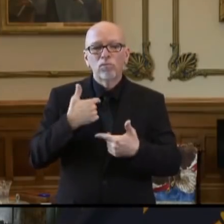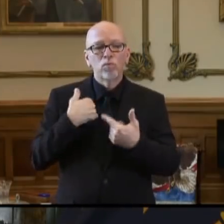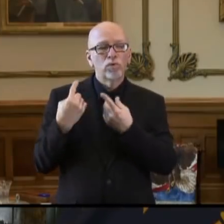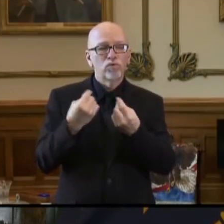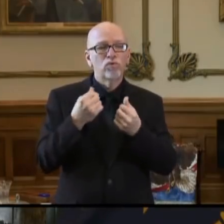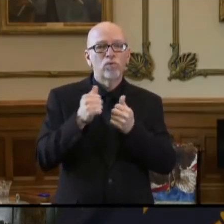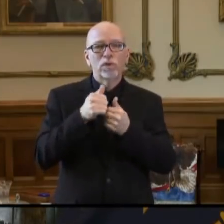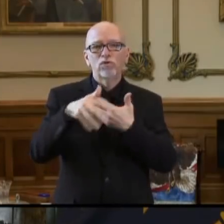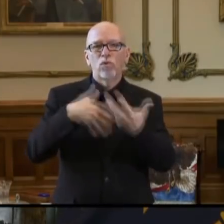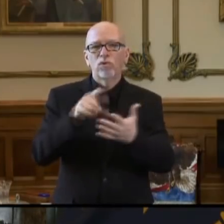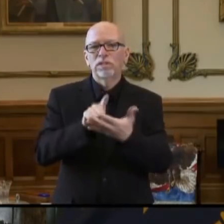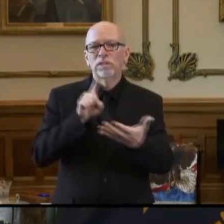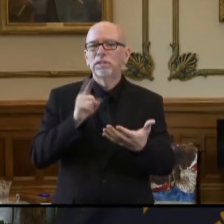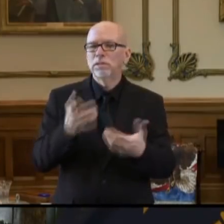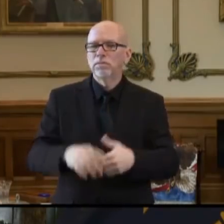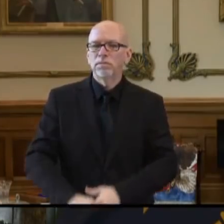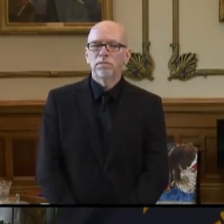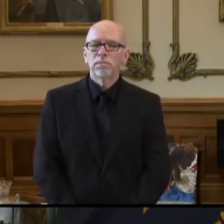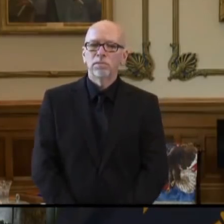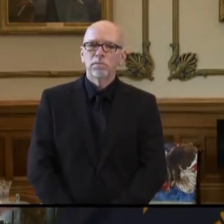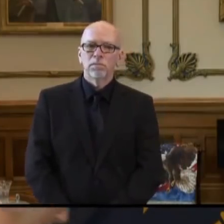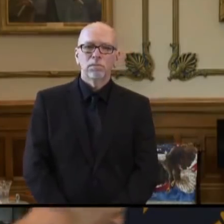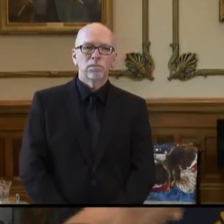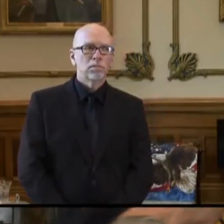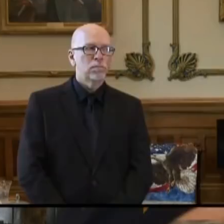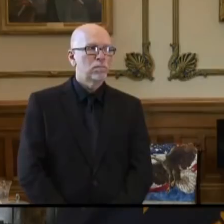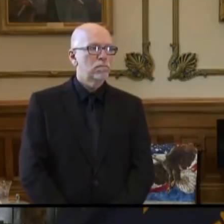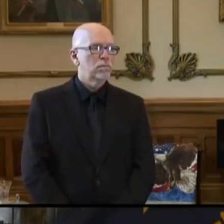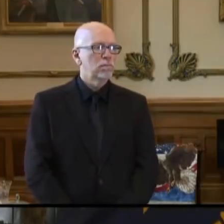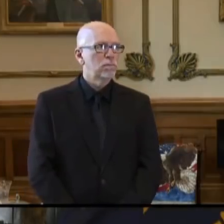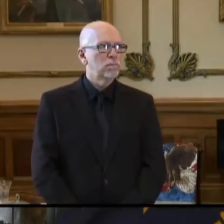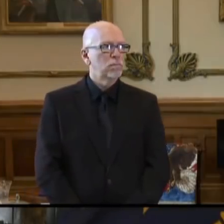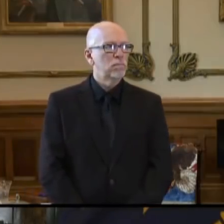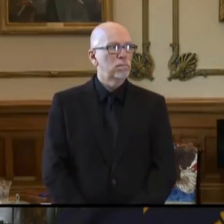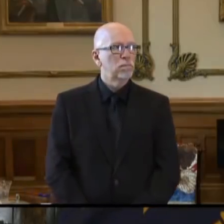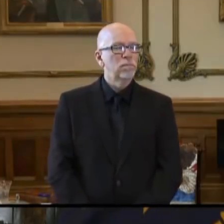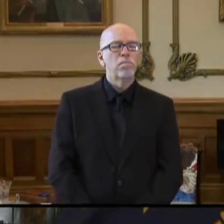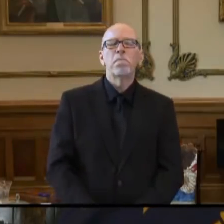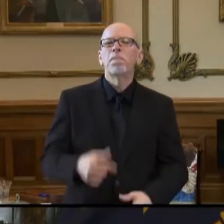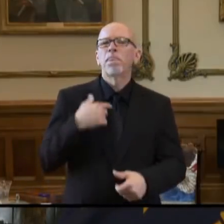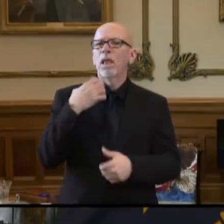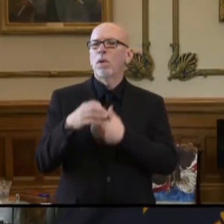THAT BURDEN ON THE HEALTH CARE SYSTEM. BUT THE MEASURES THAT WE'VE TAKEN WITH SOCIAL